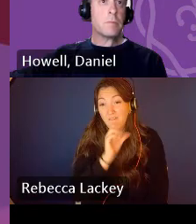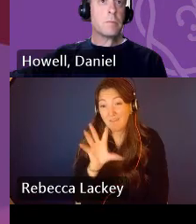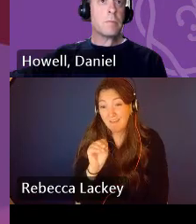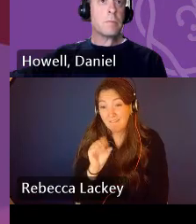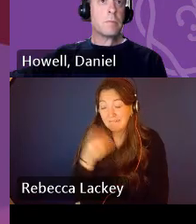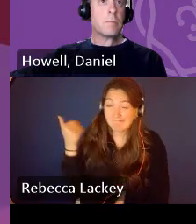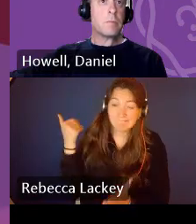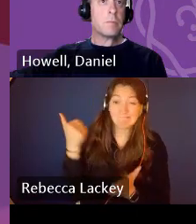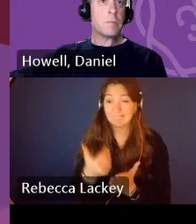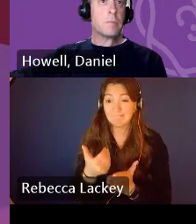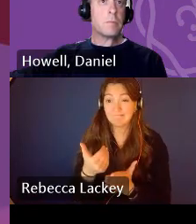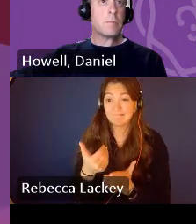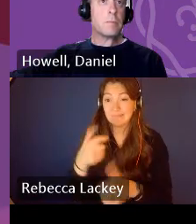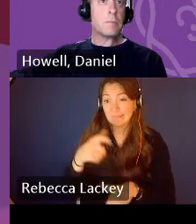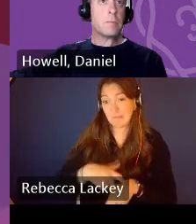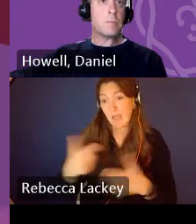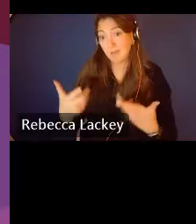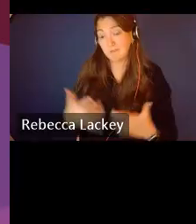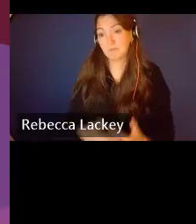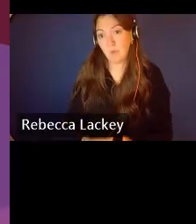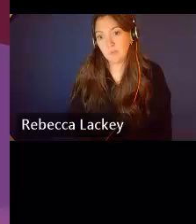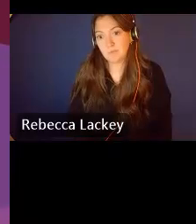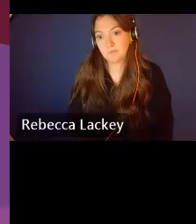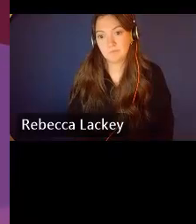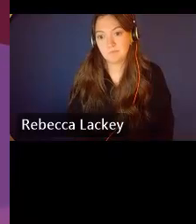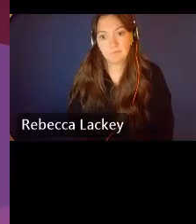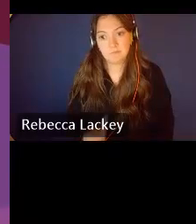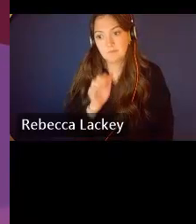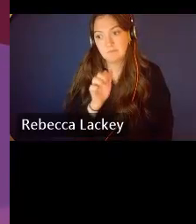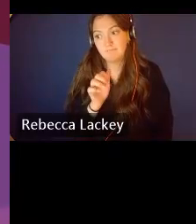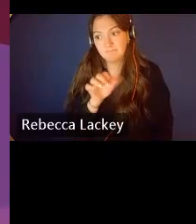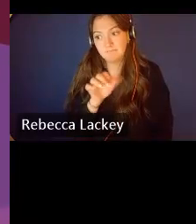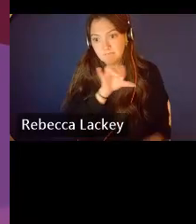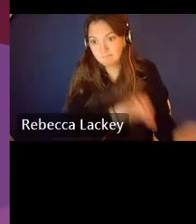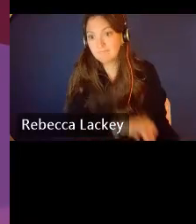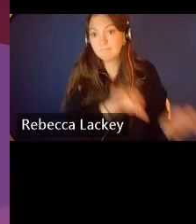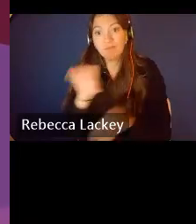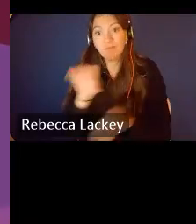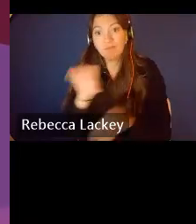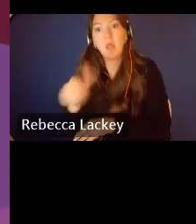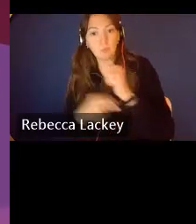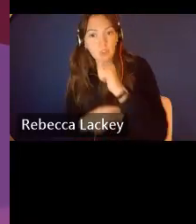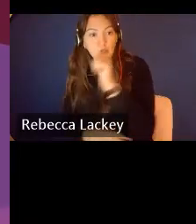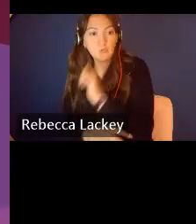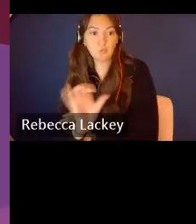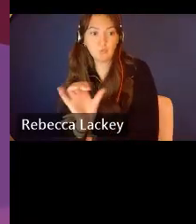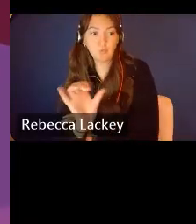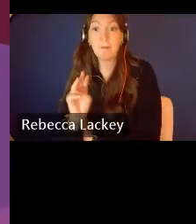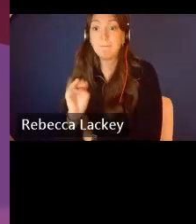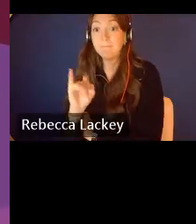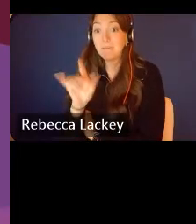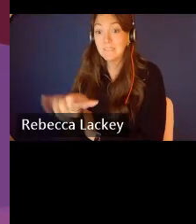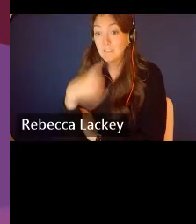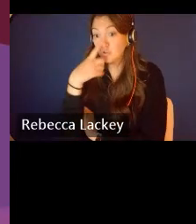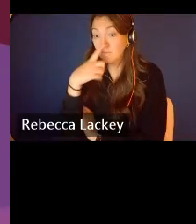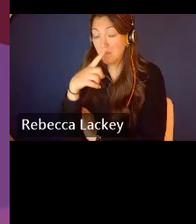end of its of its time. So, not unlike many other bridges. So, Misty, if you would please, can you